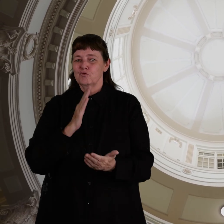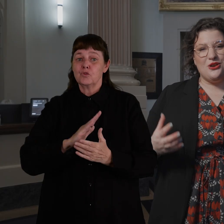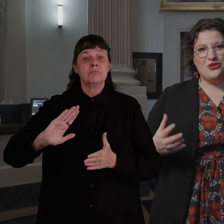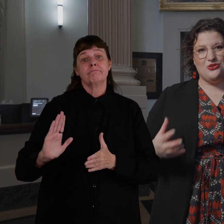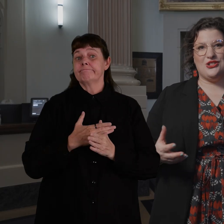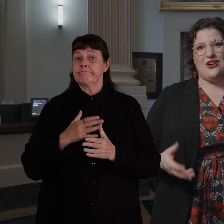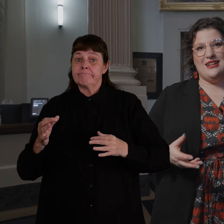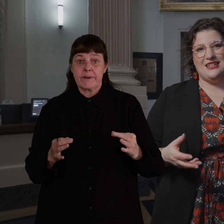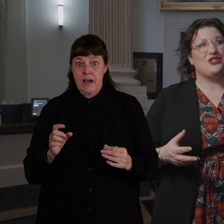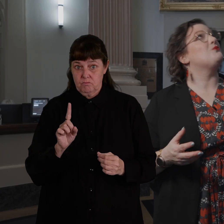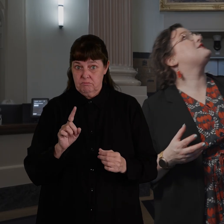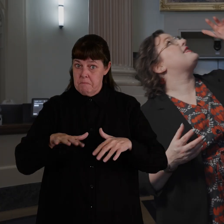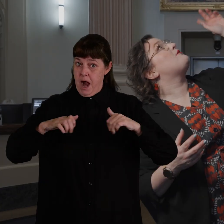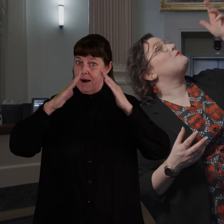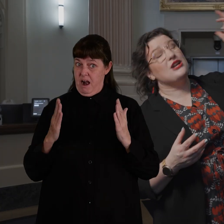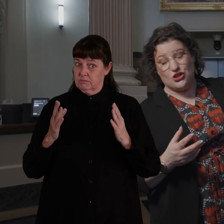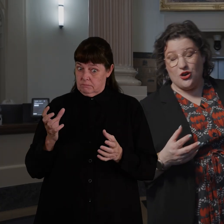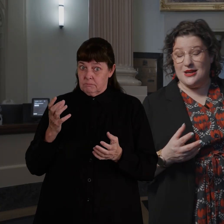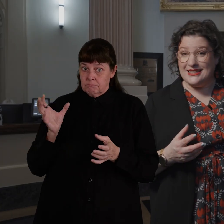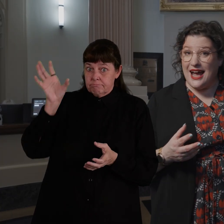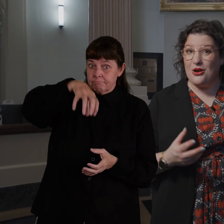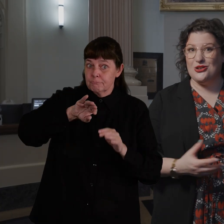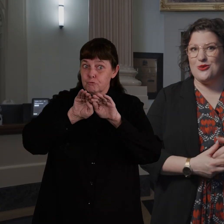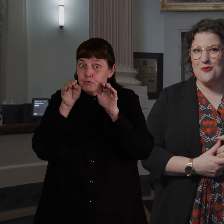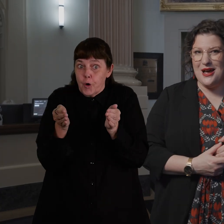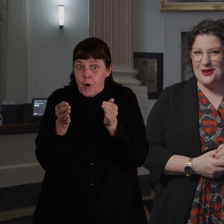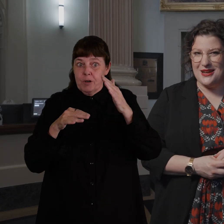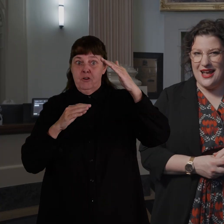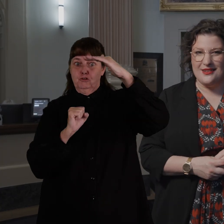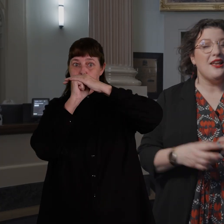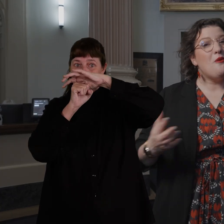The original design intention was that there would be a dome and tower on top of Parliament House,